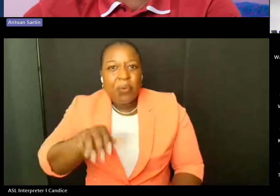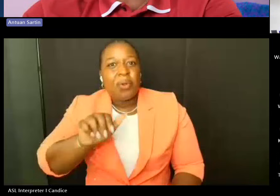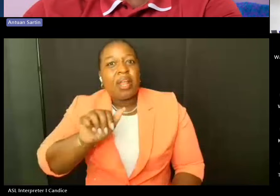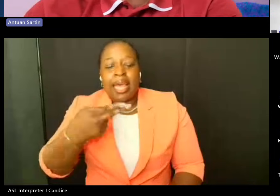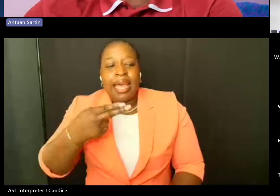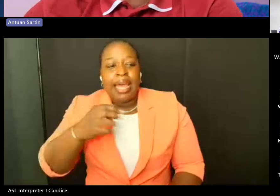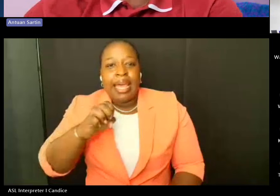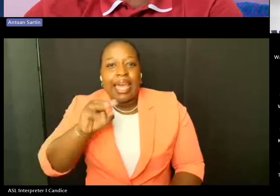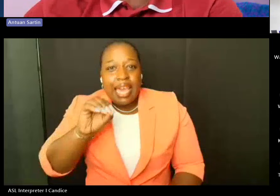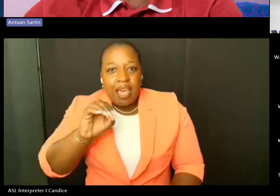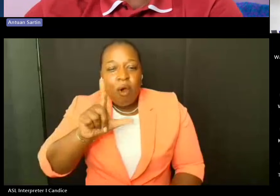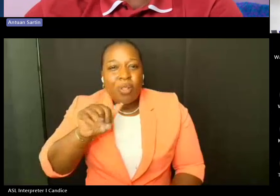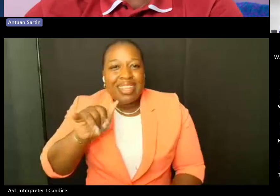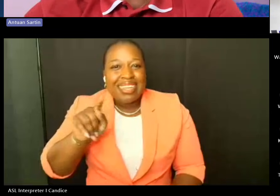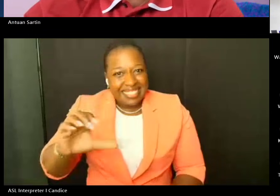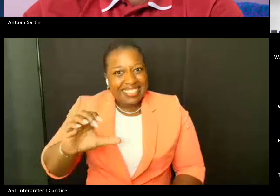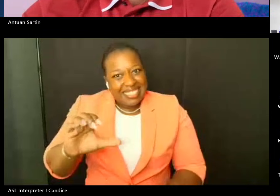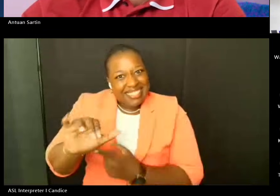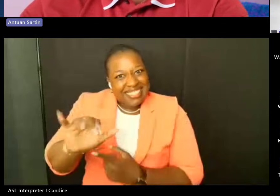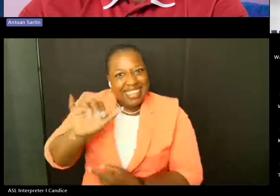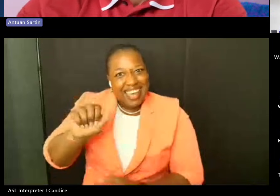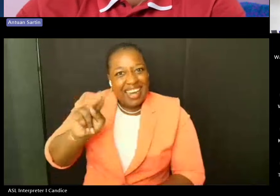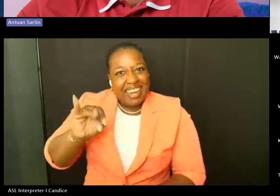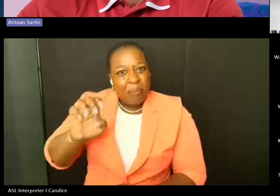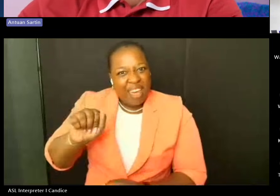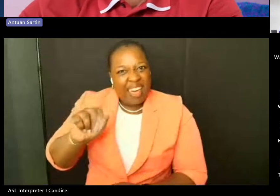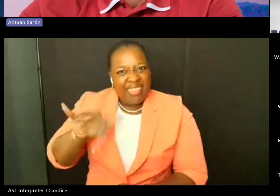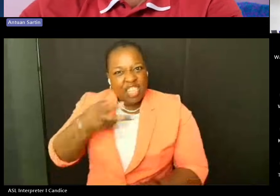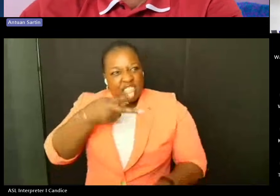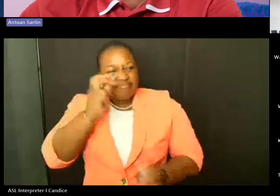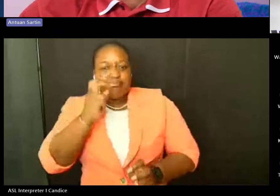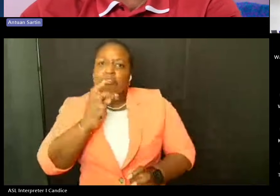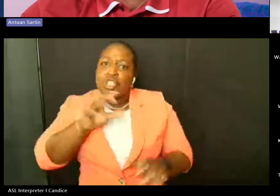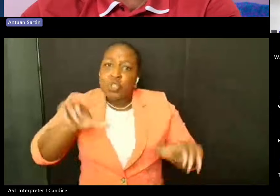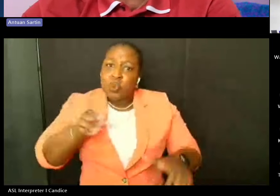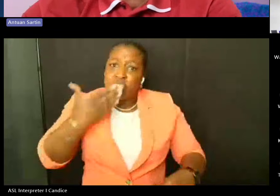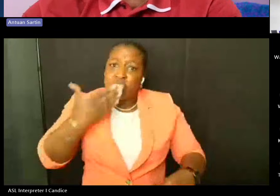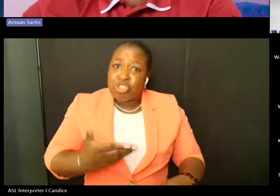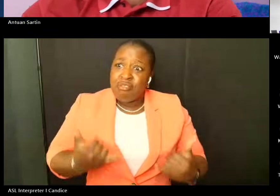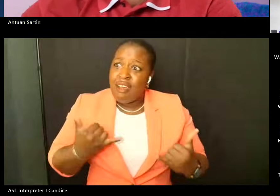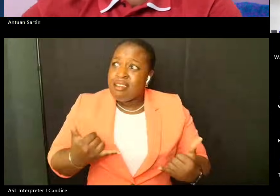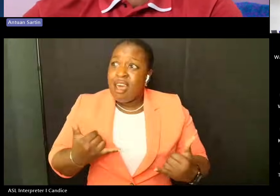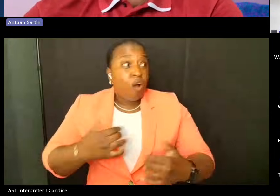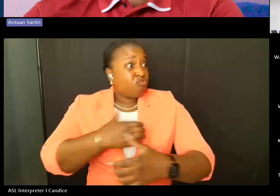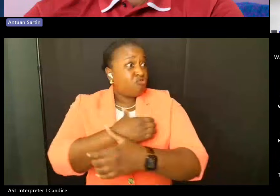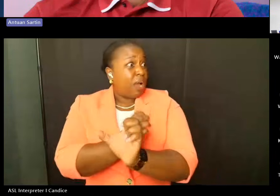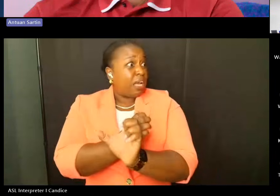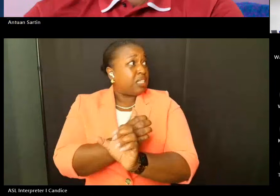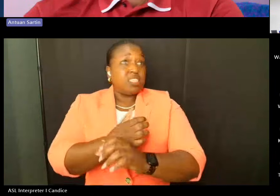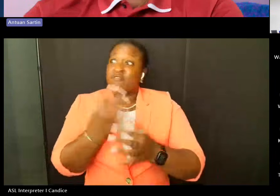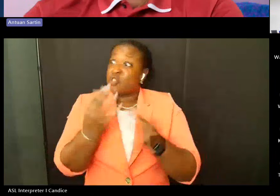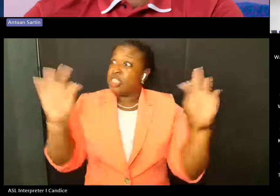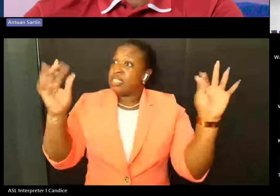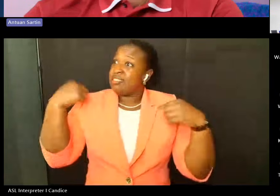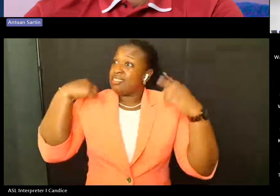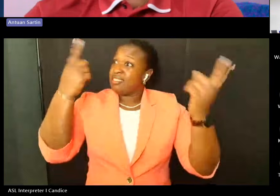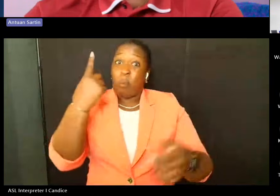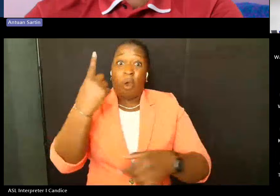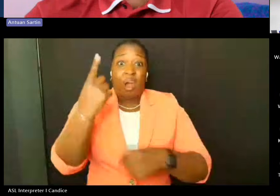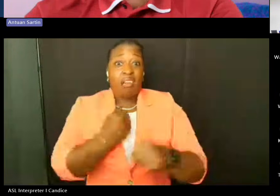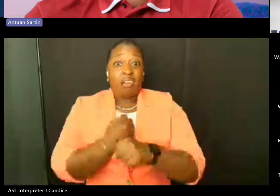because she's doing good right now. They haven't had a crisis in over a year. But again,